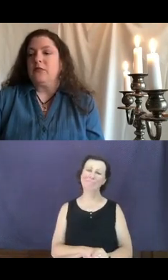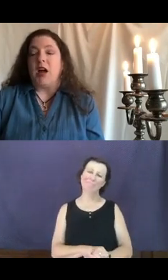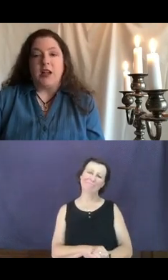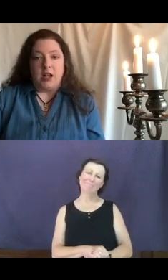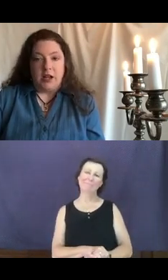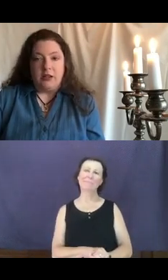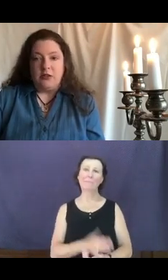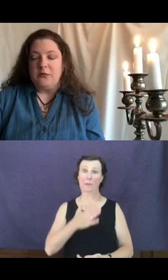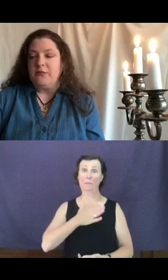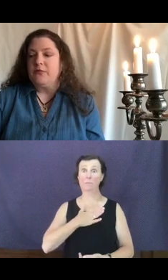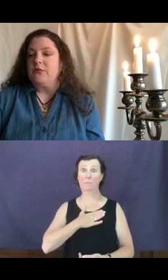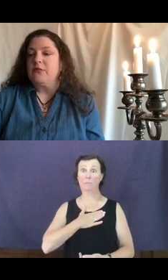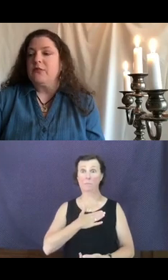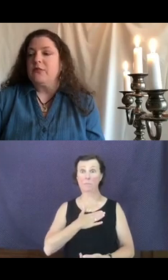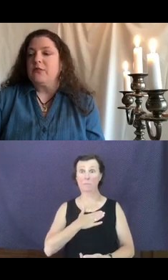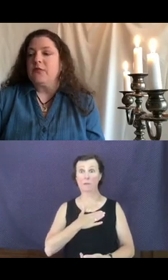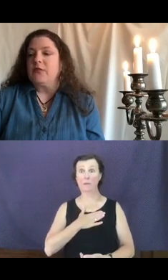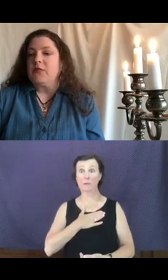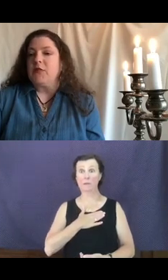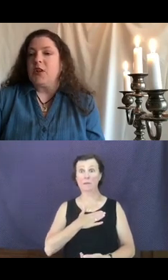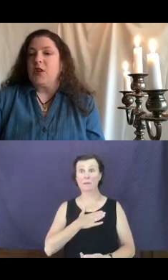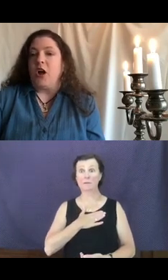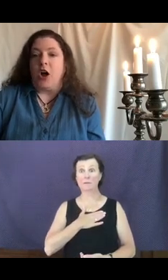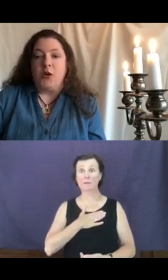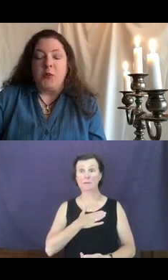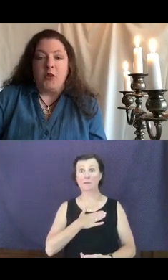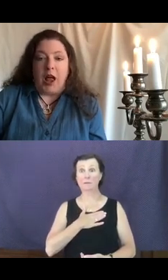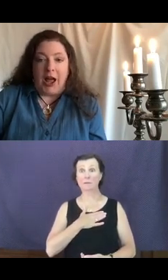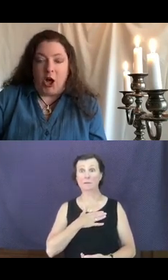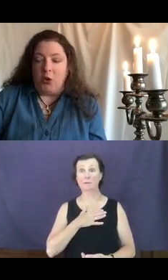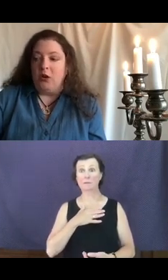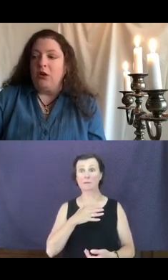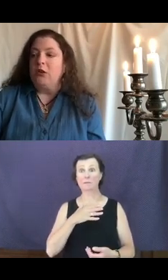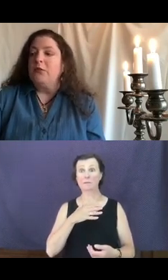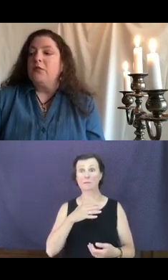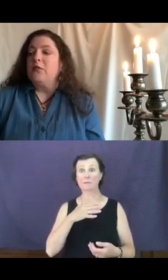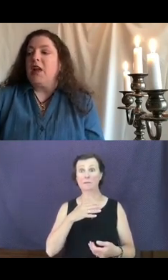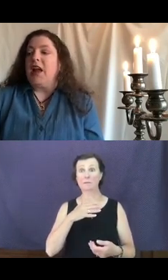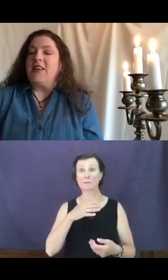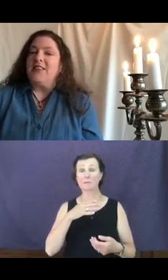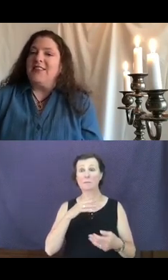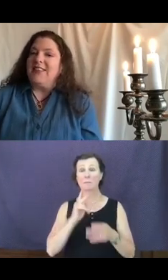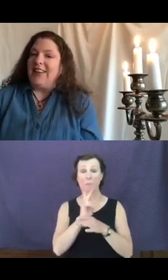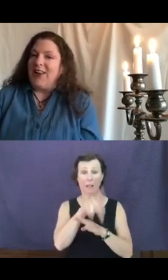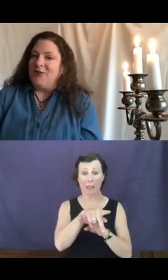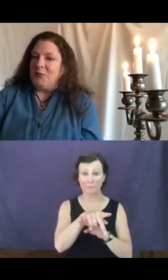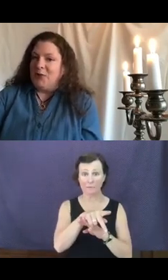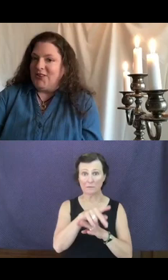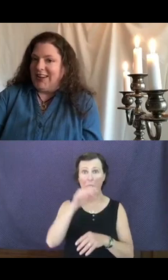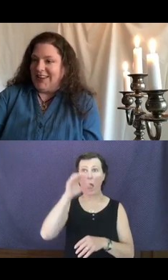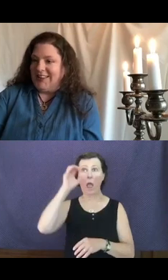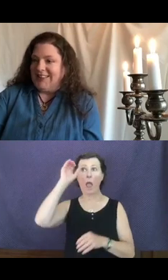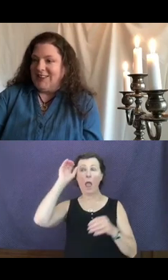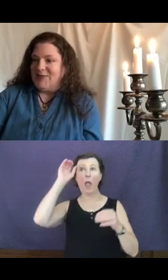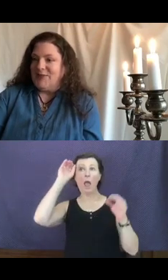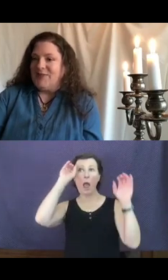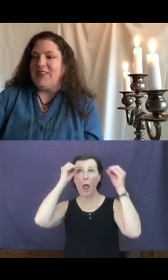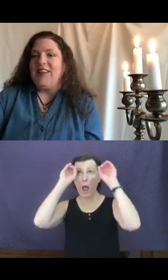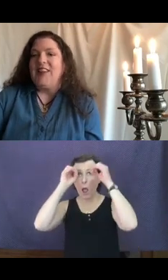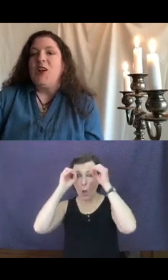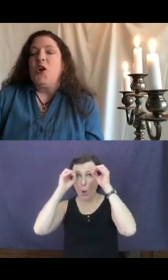My clients the Honorable Owl and Delightful Pussycat